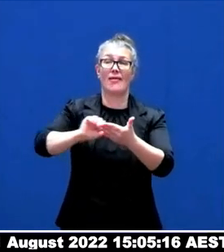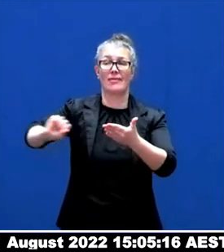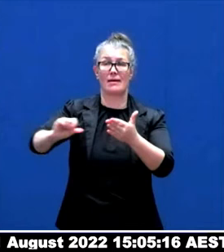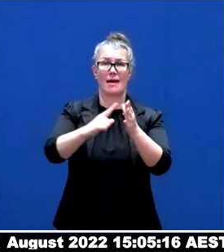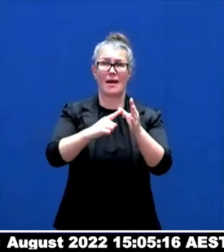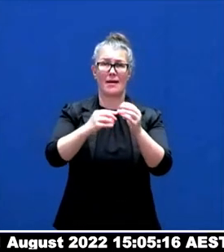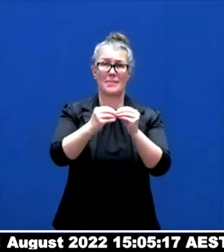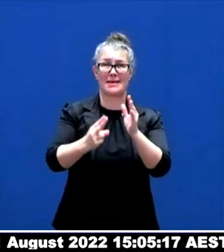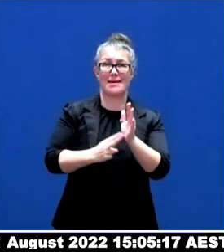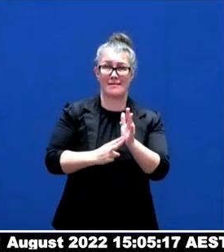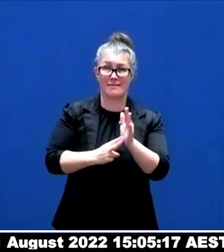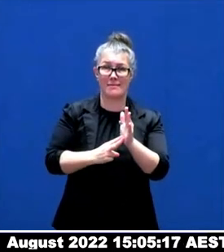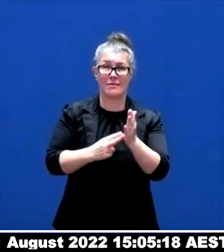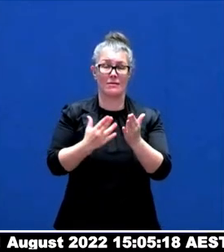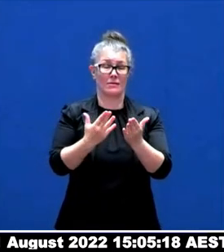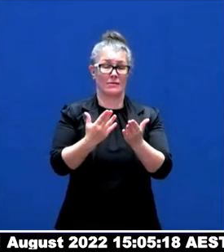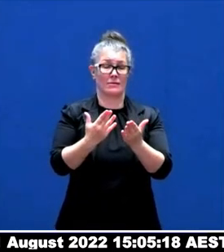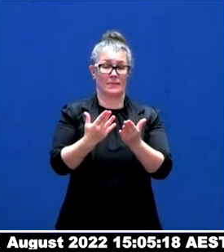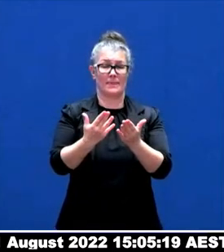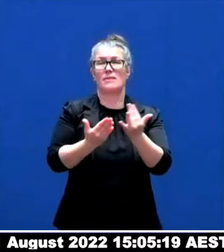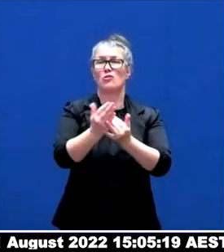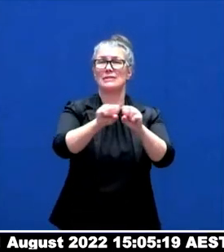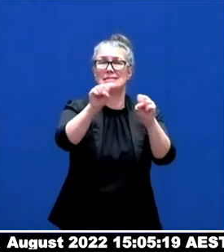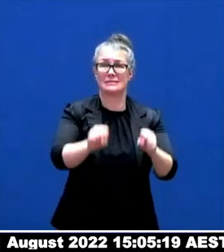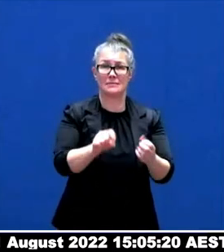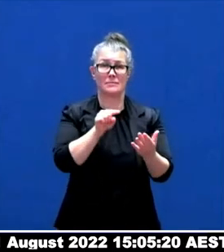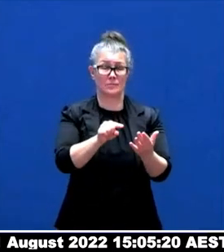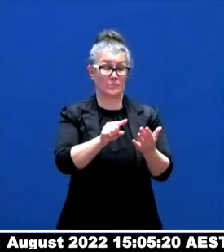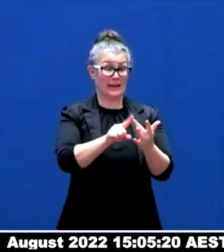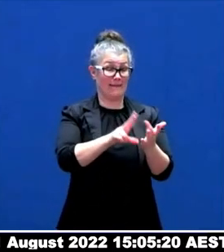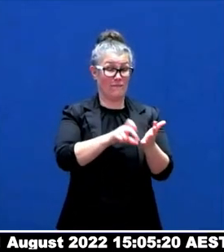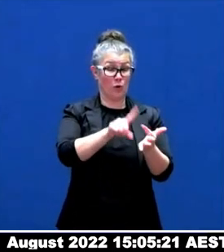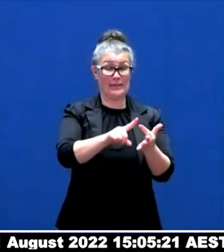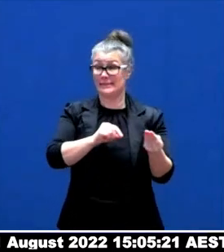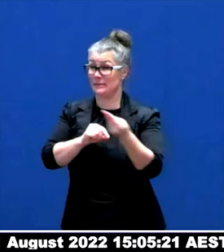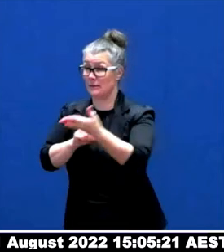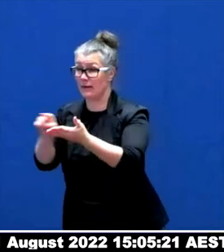invoices they are paying. So, that gives us some oversight, but not all.